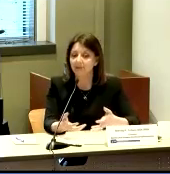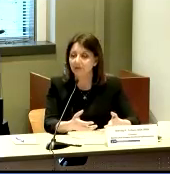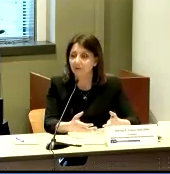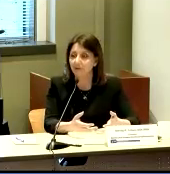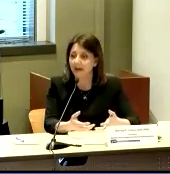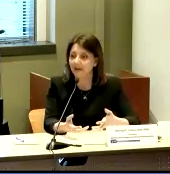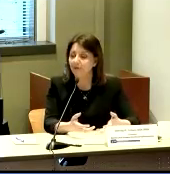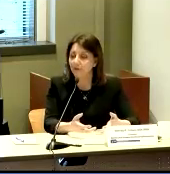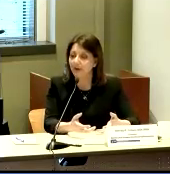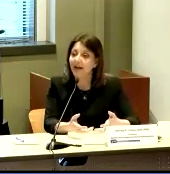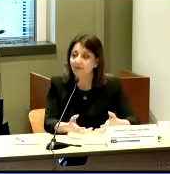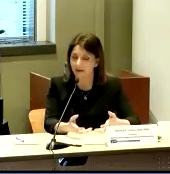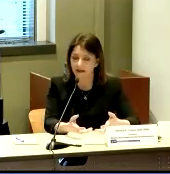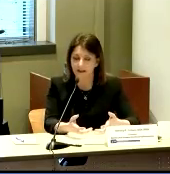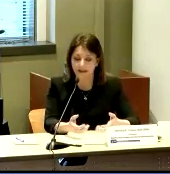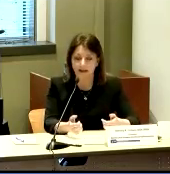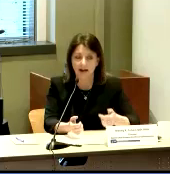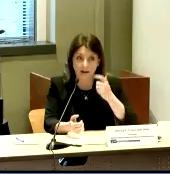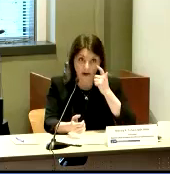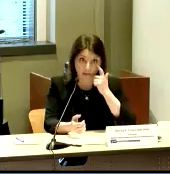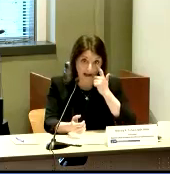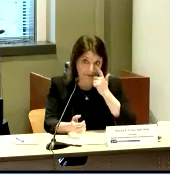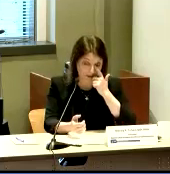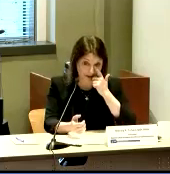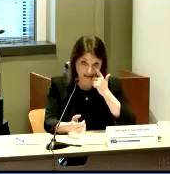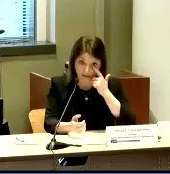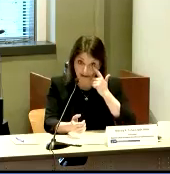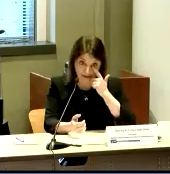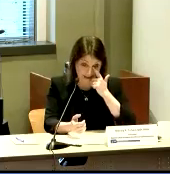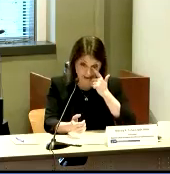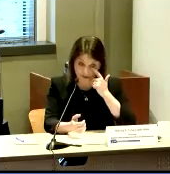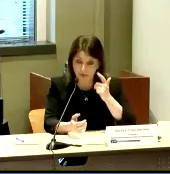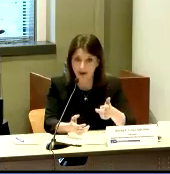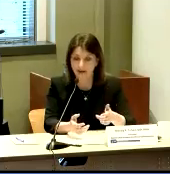to be ready for whatever that is and our platforms need to be extensible to that.